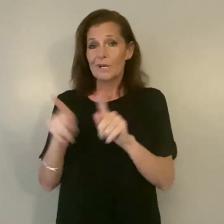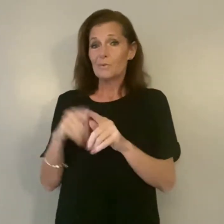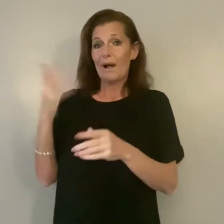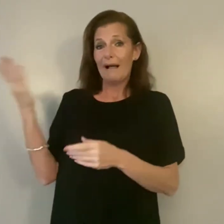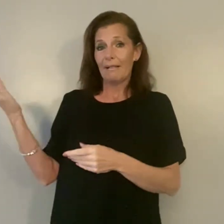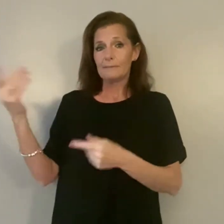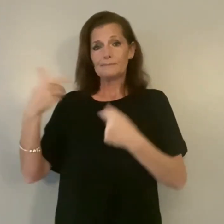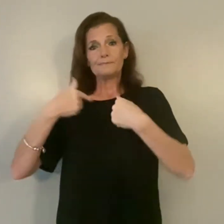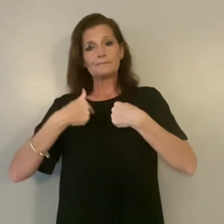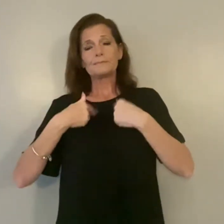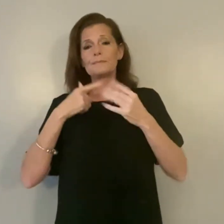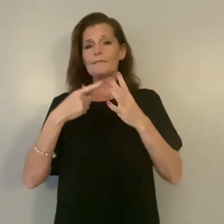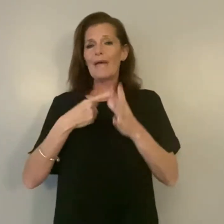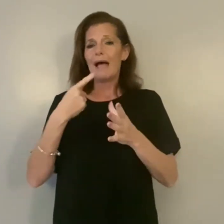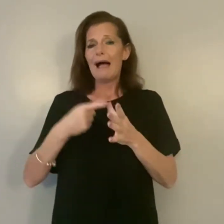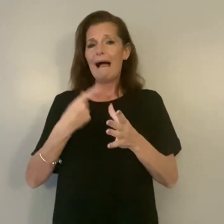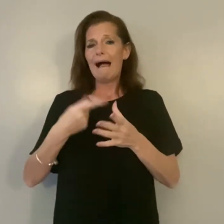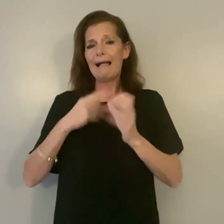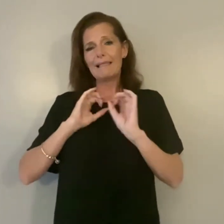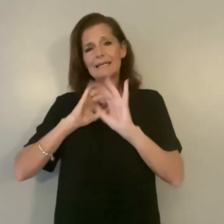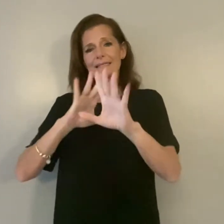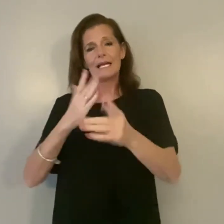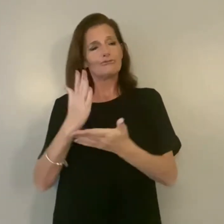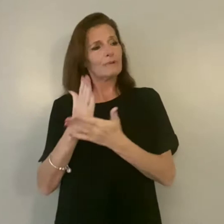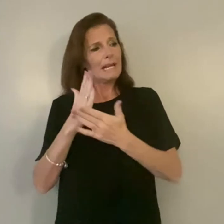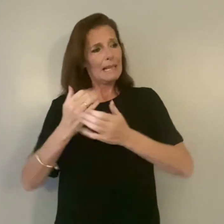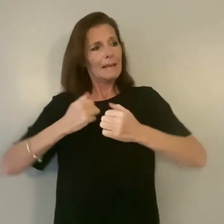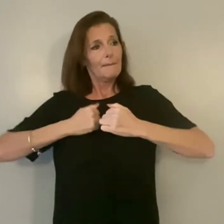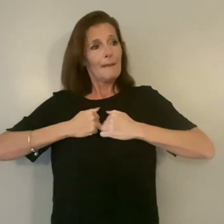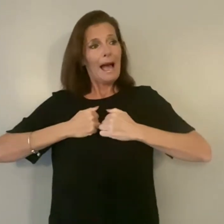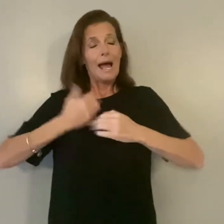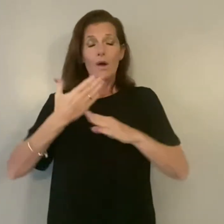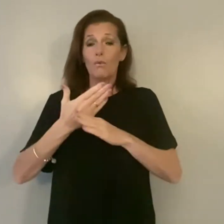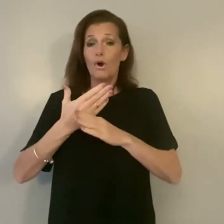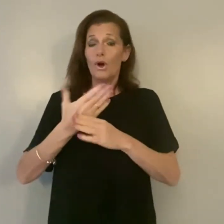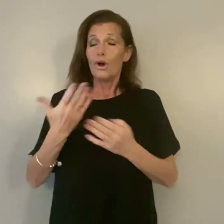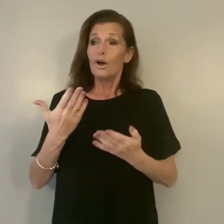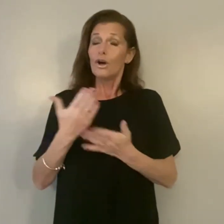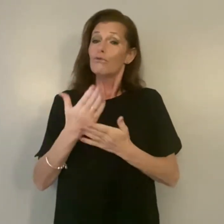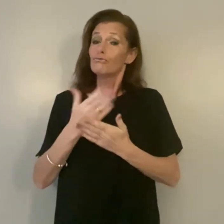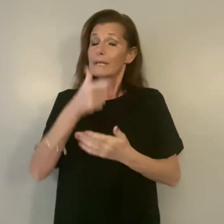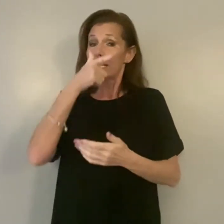So the nature of my work, so it gives me the privilege really